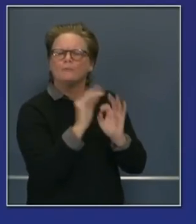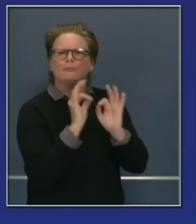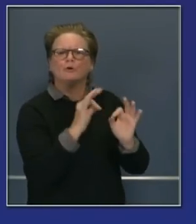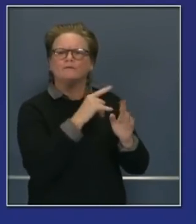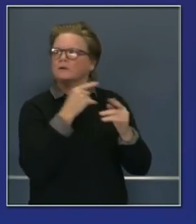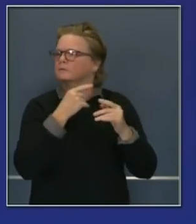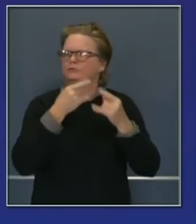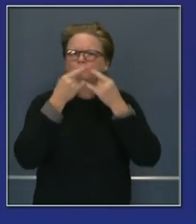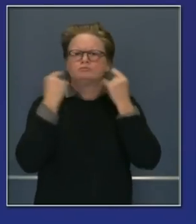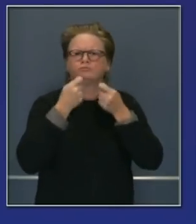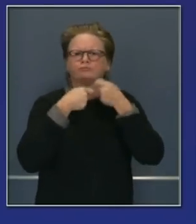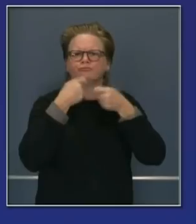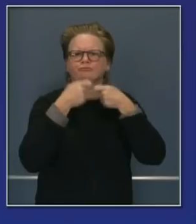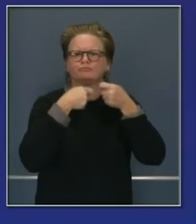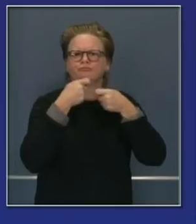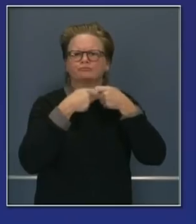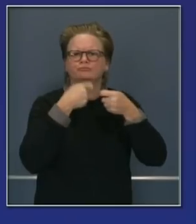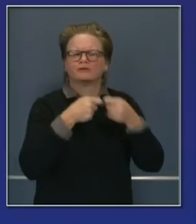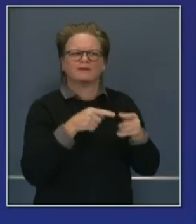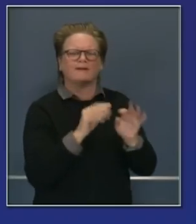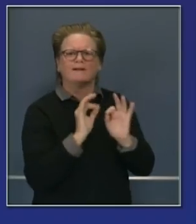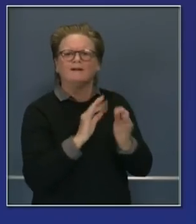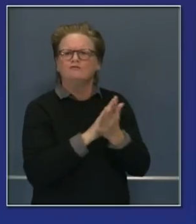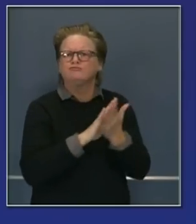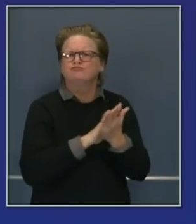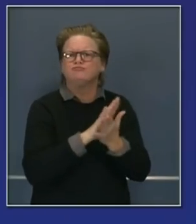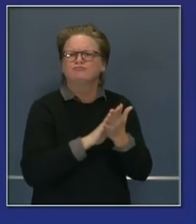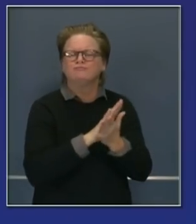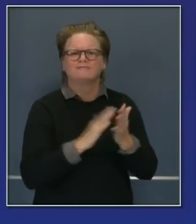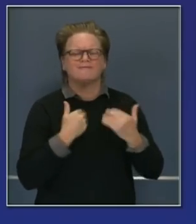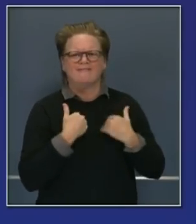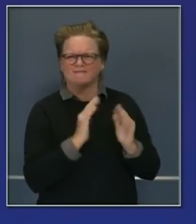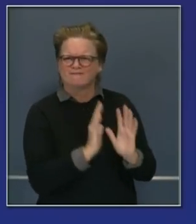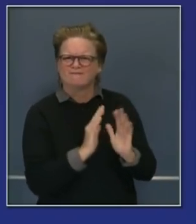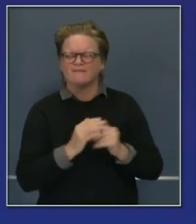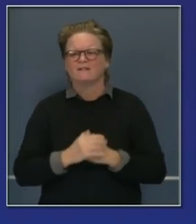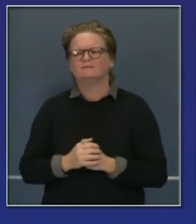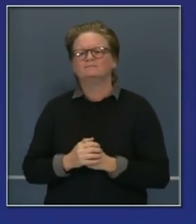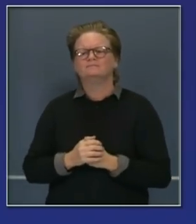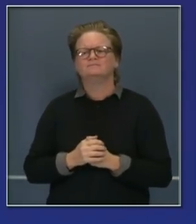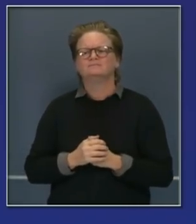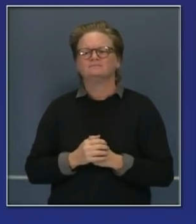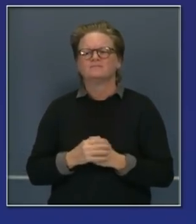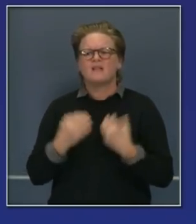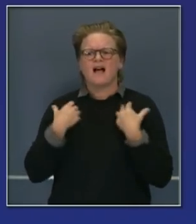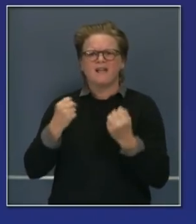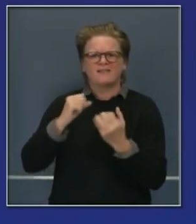HOSPITALS ARE PROCURING DIRECTLY , OUR STATE HOSPITAL SUPPORT,